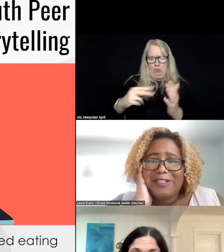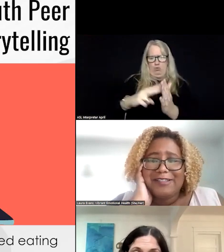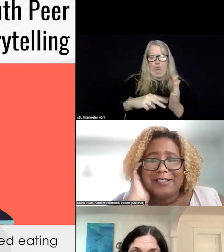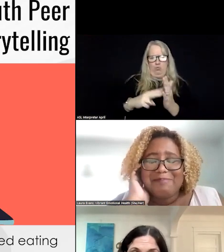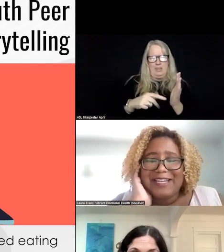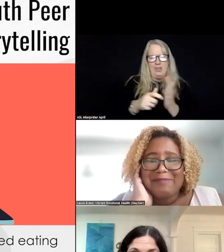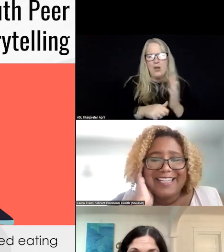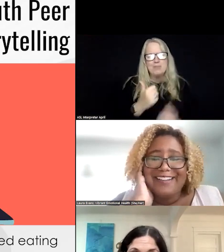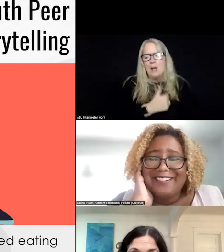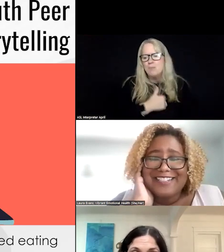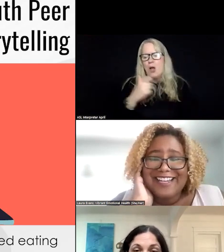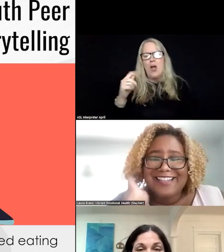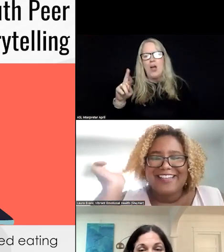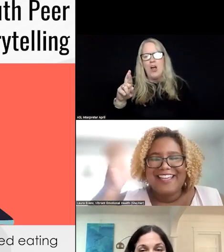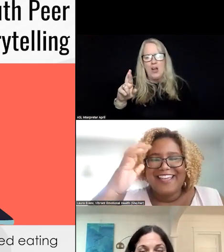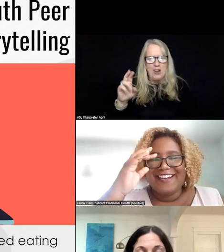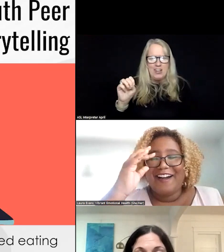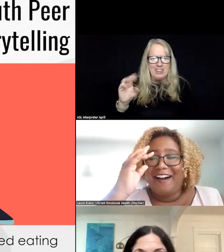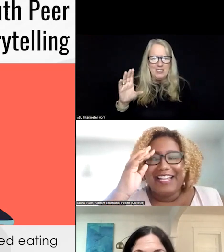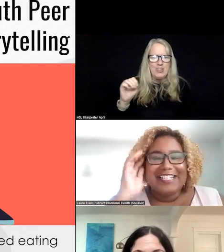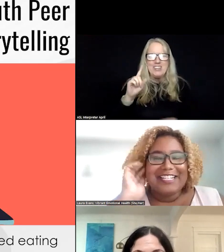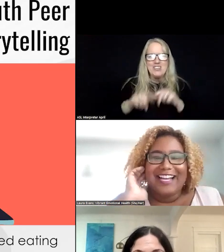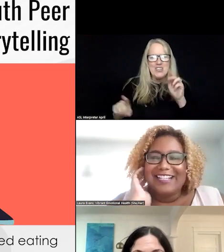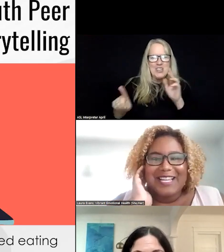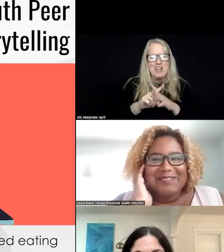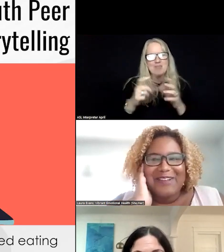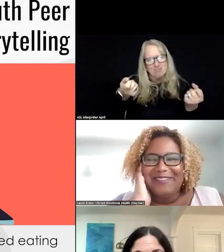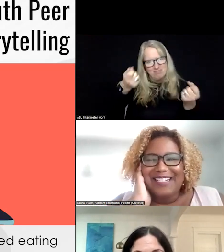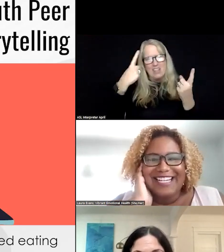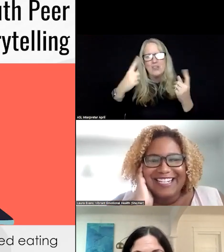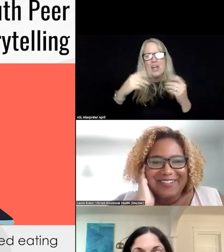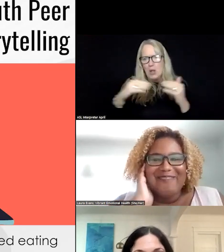TRACE COULD NOT MAKE IT. IN COLLEGE YOU HAVE TO STUDY AND YOU